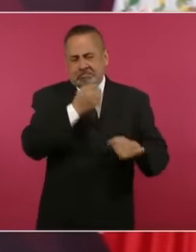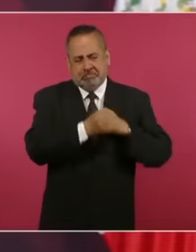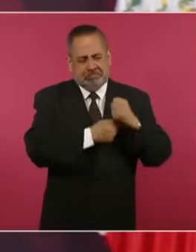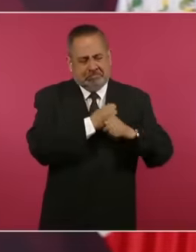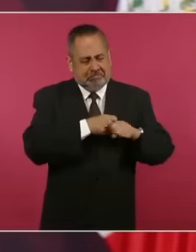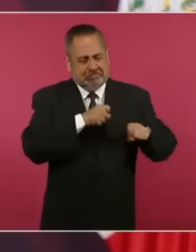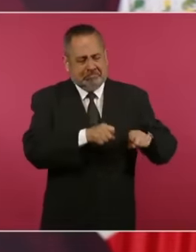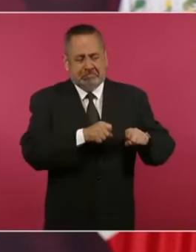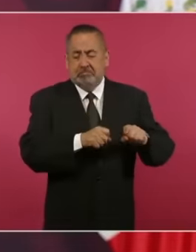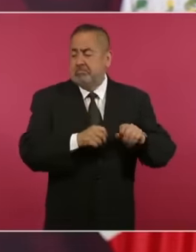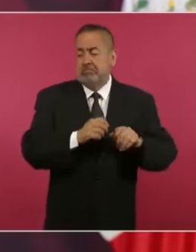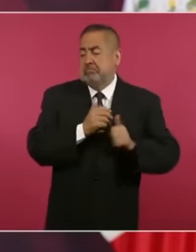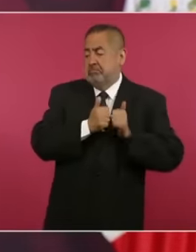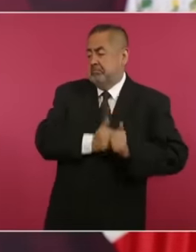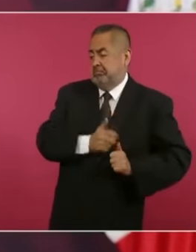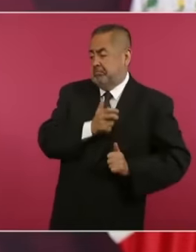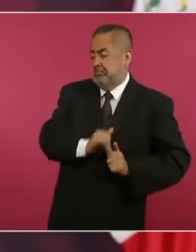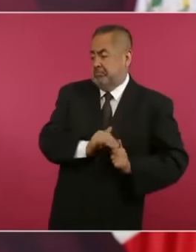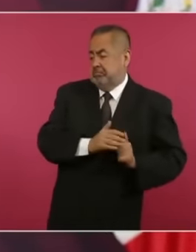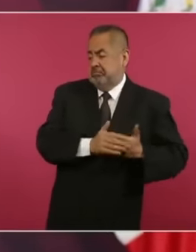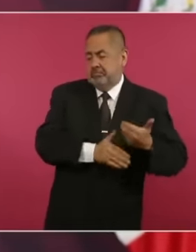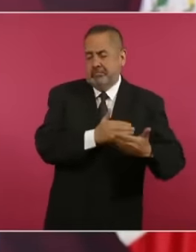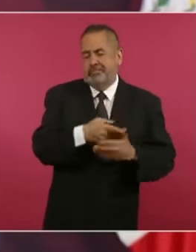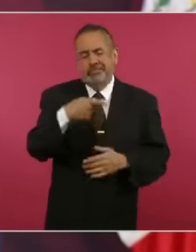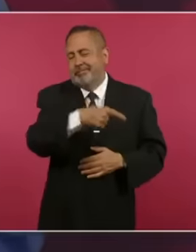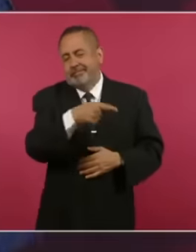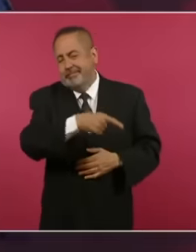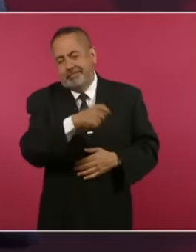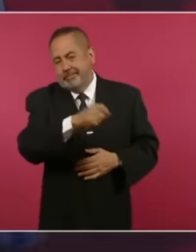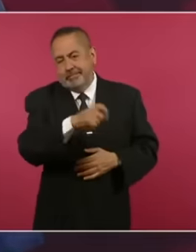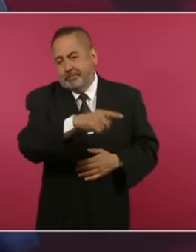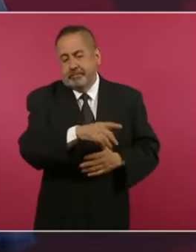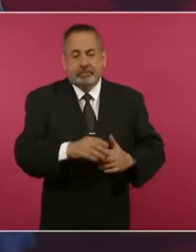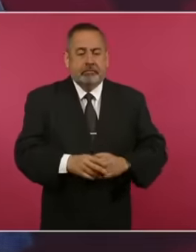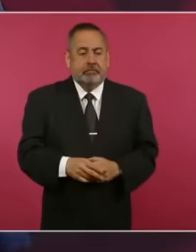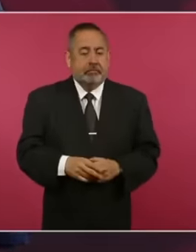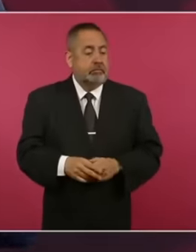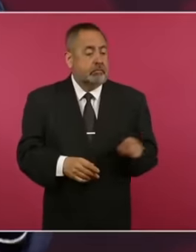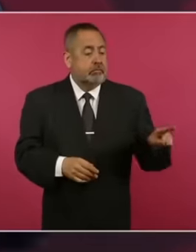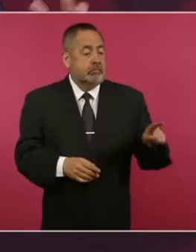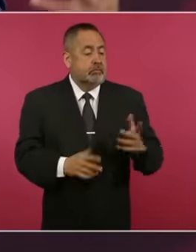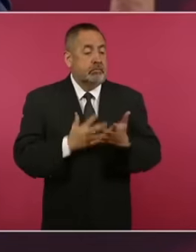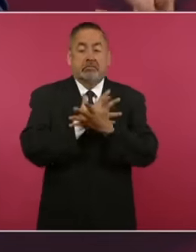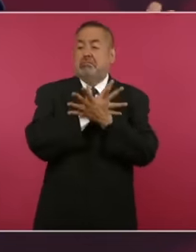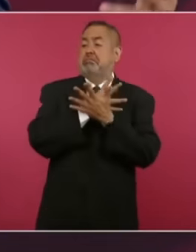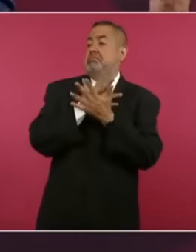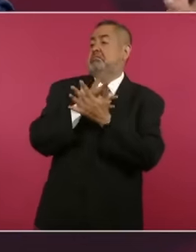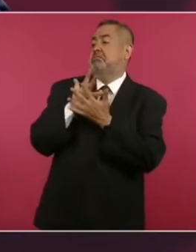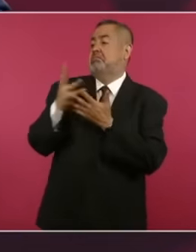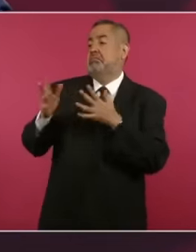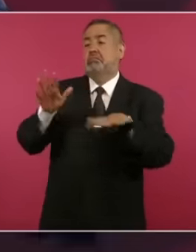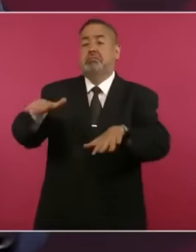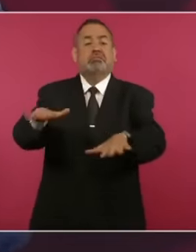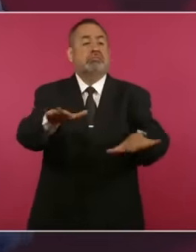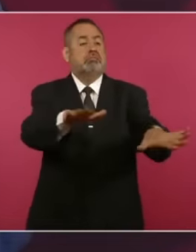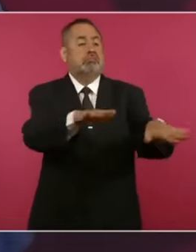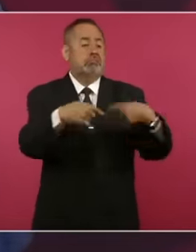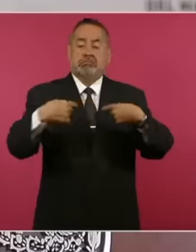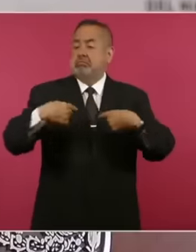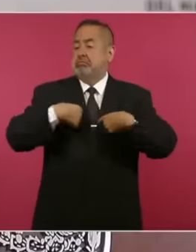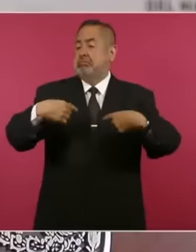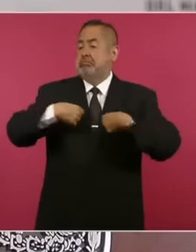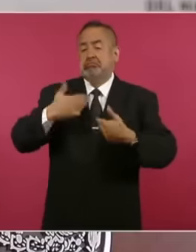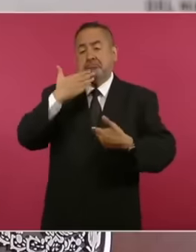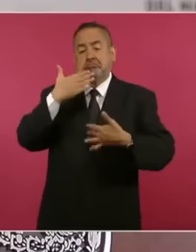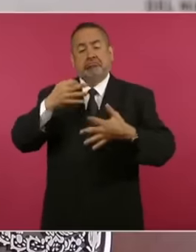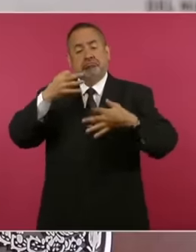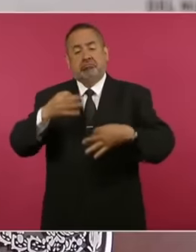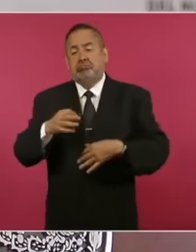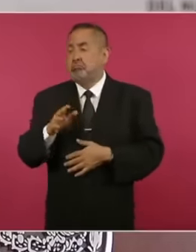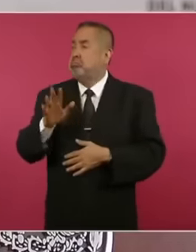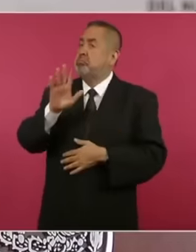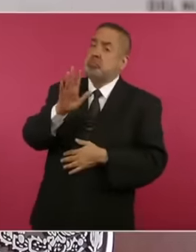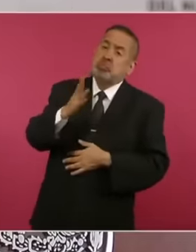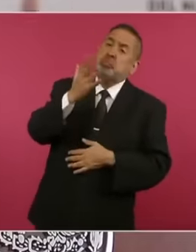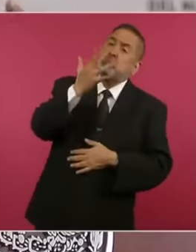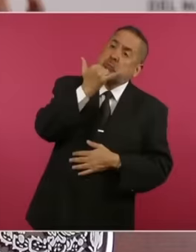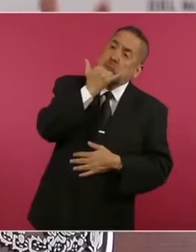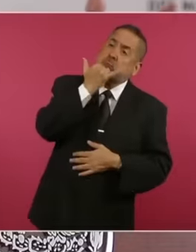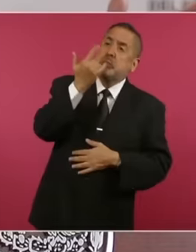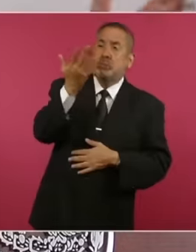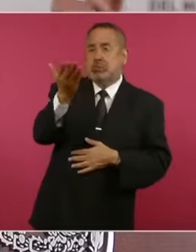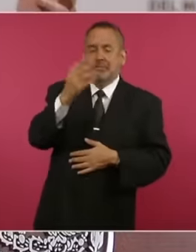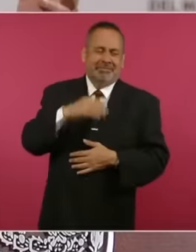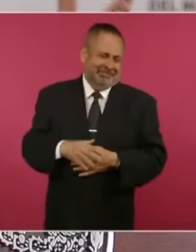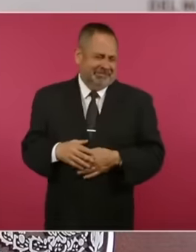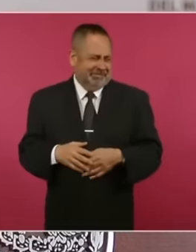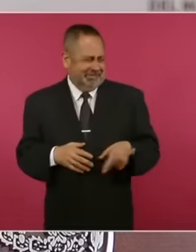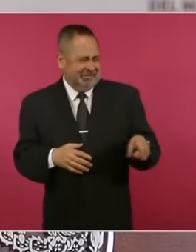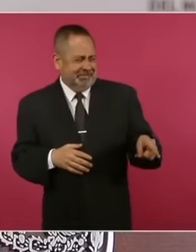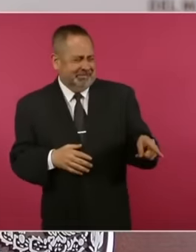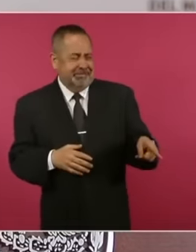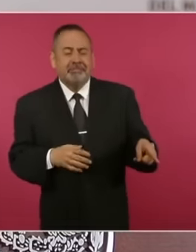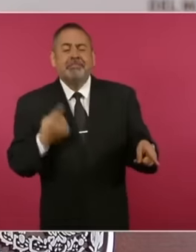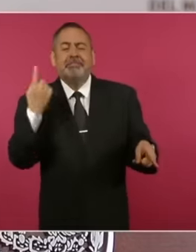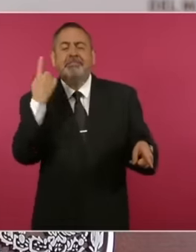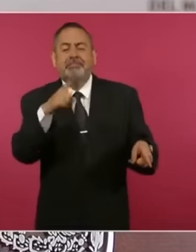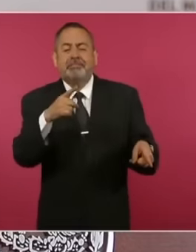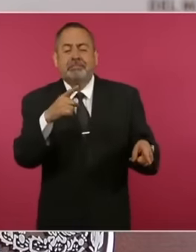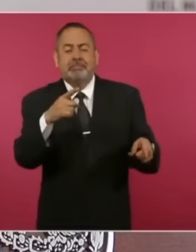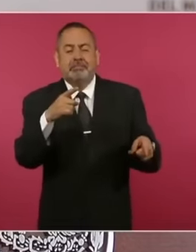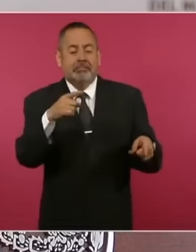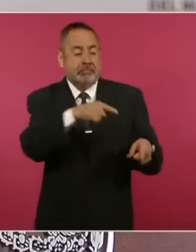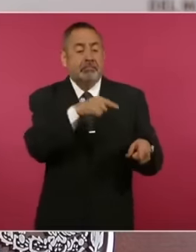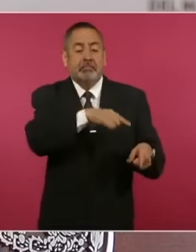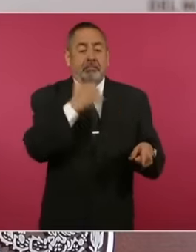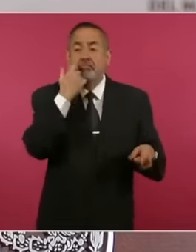a conservative, you are right-wing if you don't do it in a strident manner to make